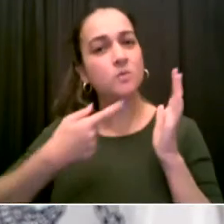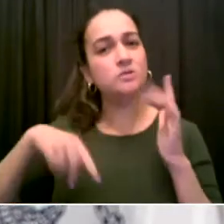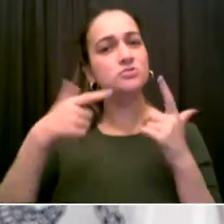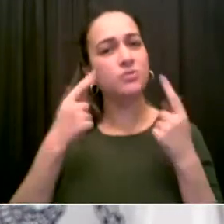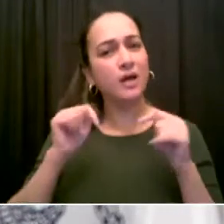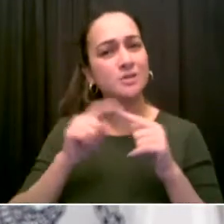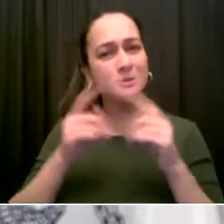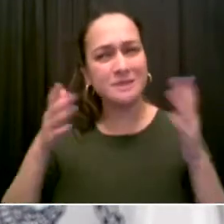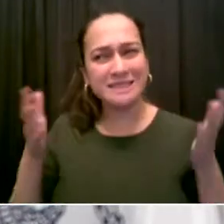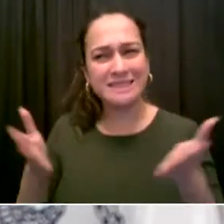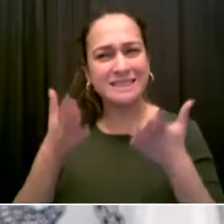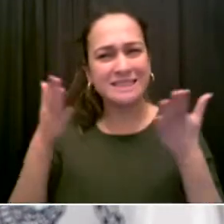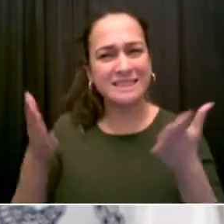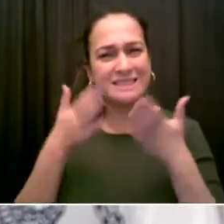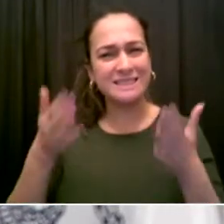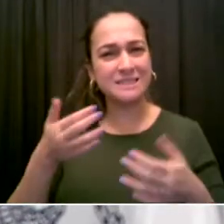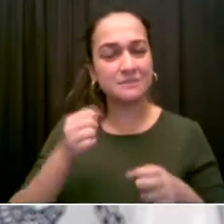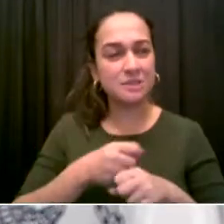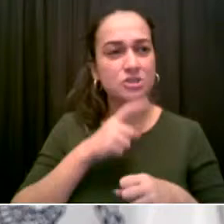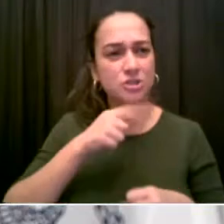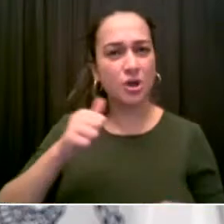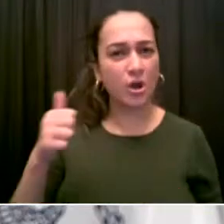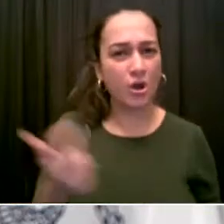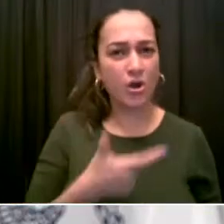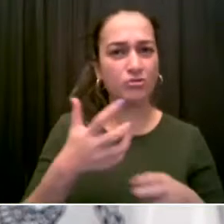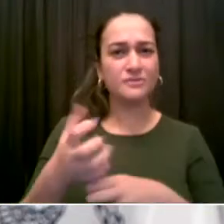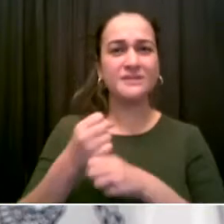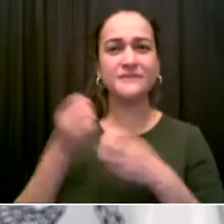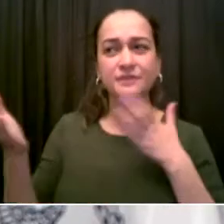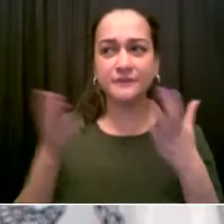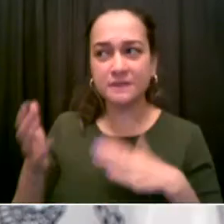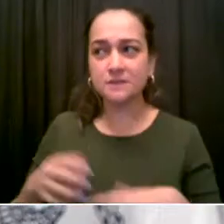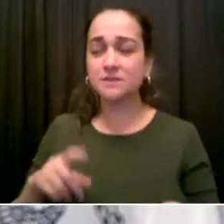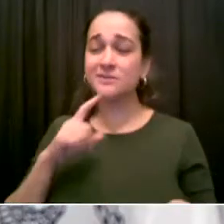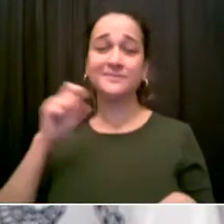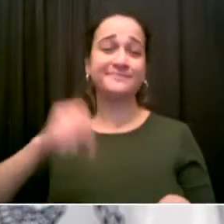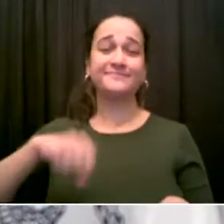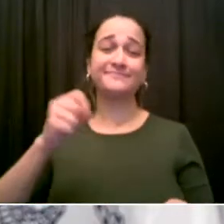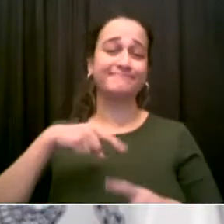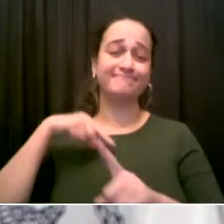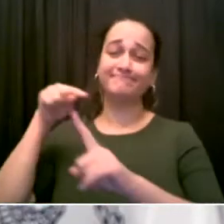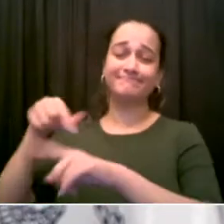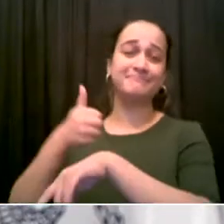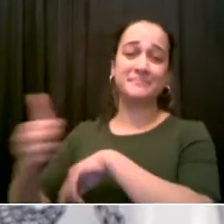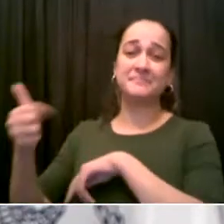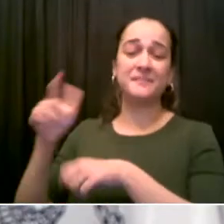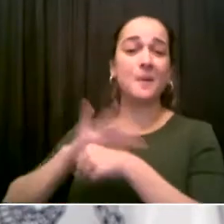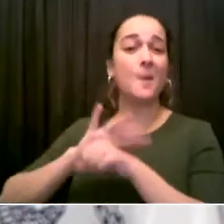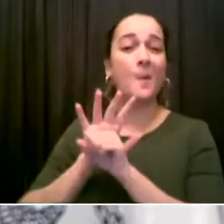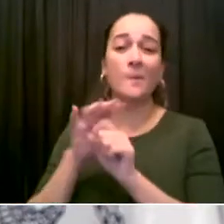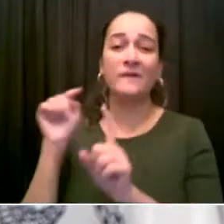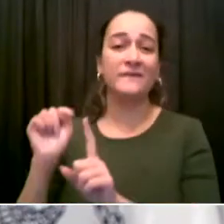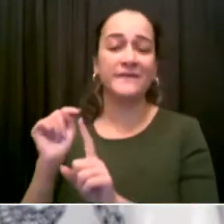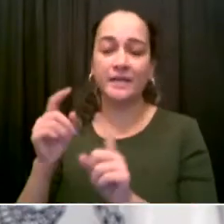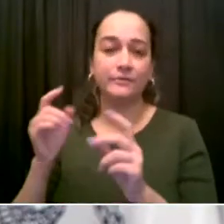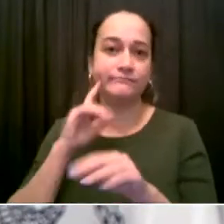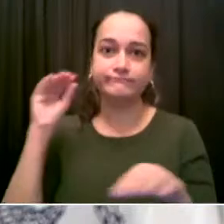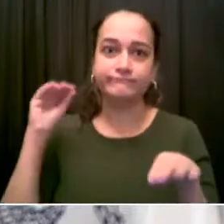EVERY EFFORT WAS MADE IN THE HOTELS TO PROVIDE SERVICES. I THINK THERE WAS YOU ARE RIGHT, THE